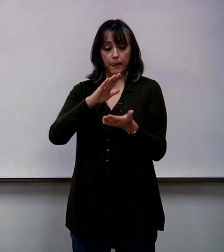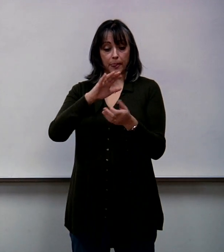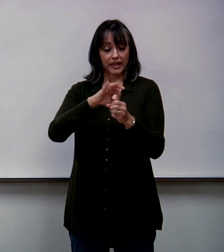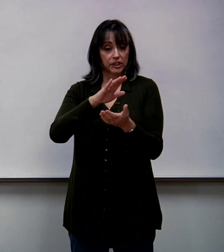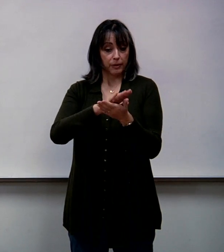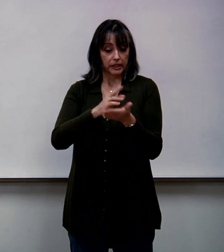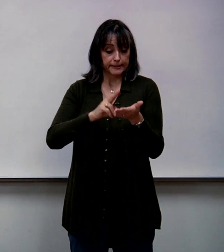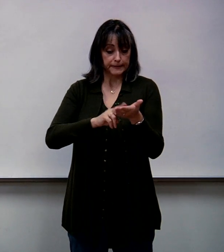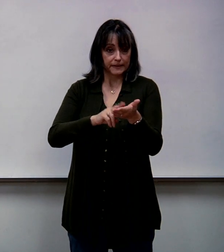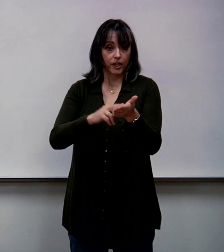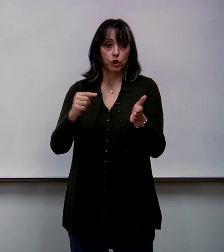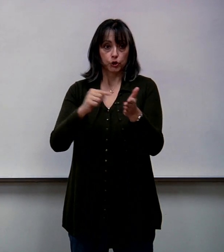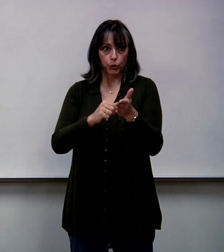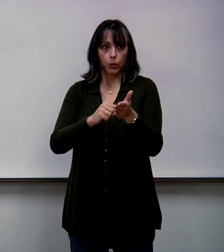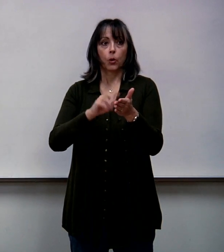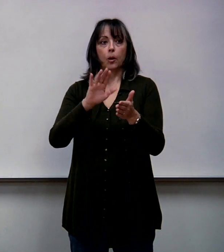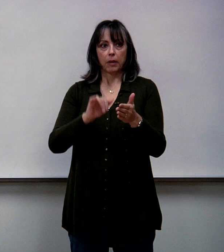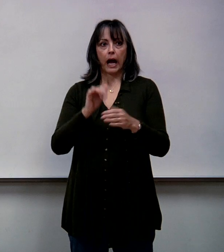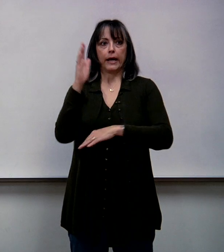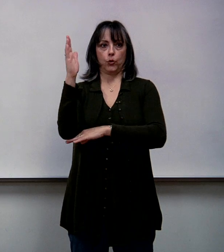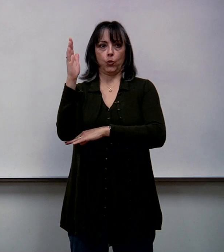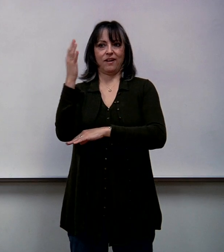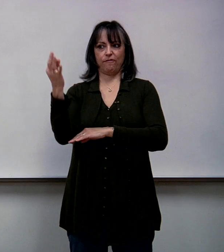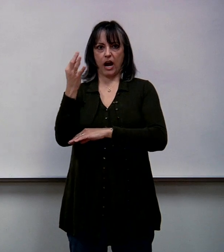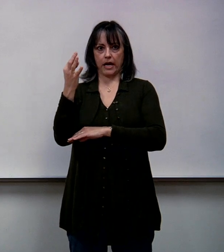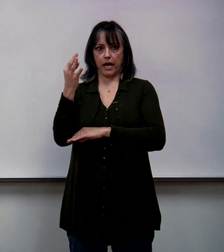by noon on Friday before spring break. So before you leave,